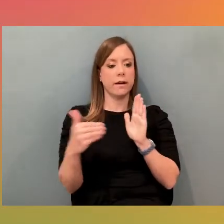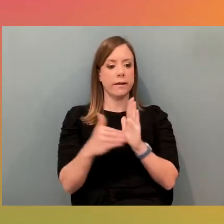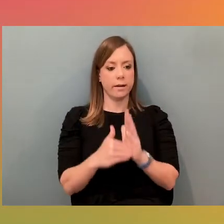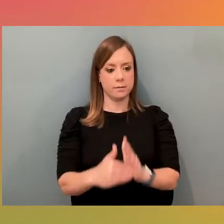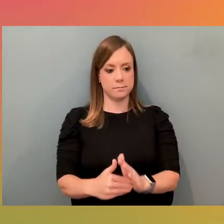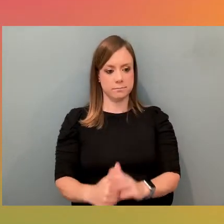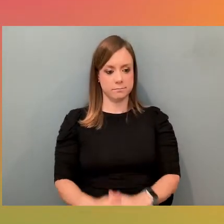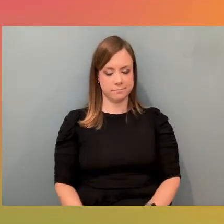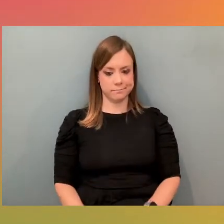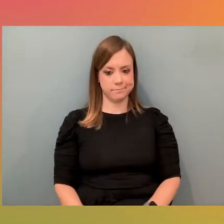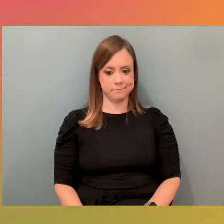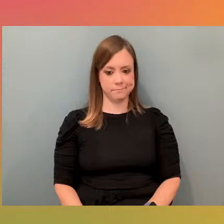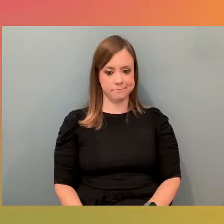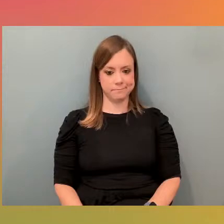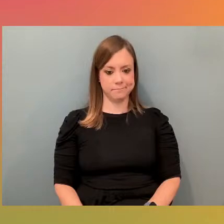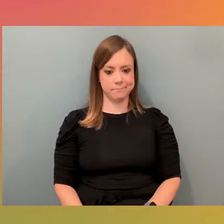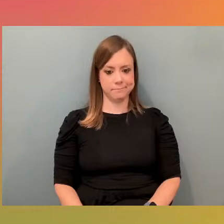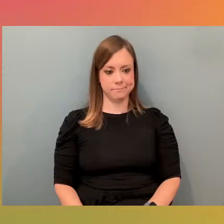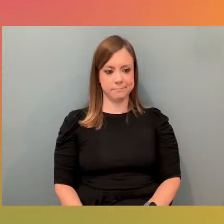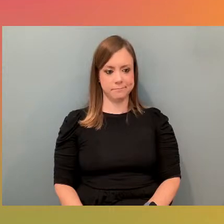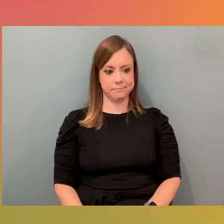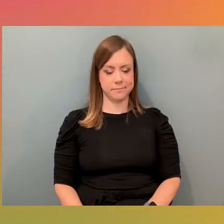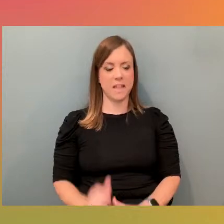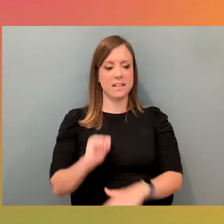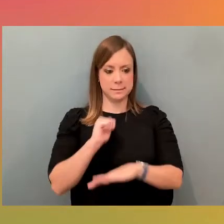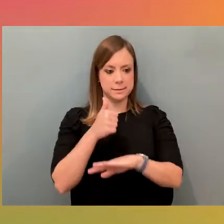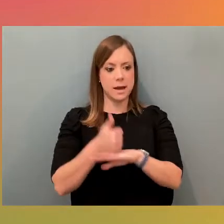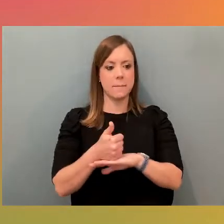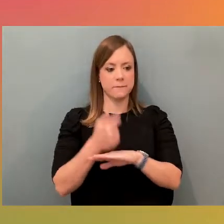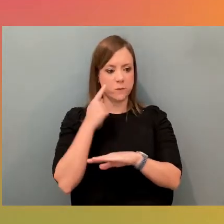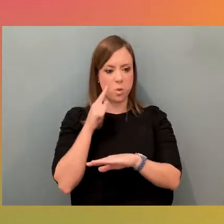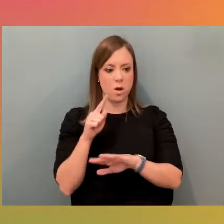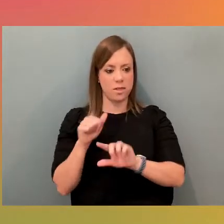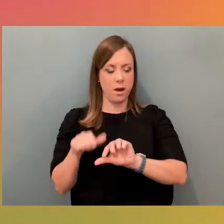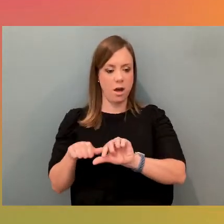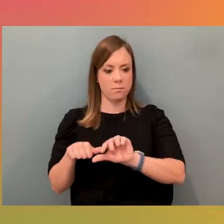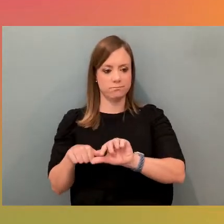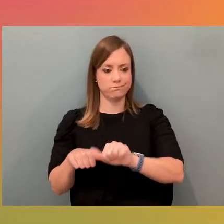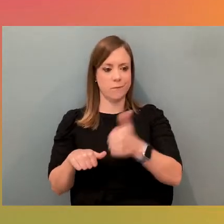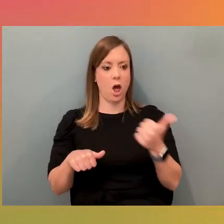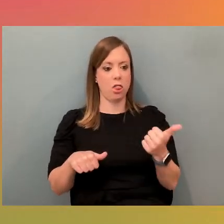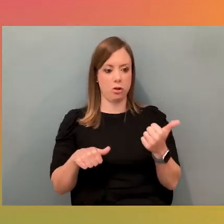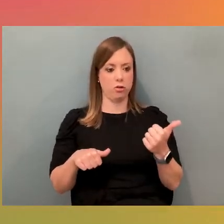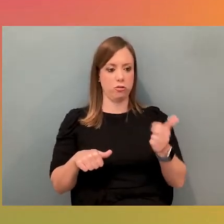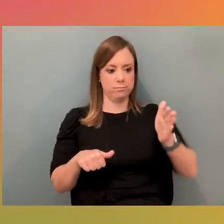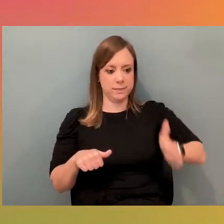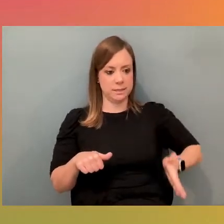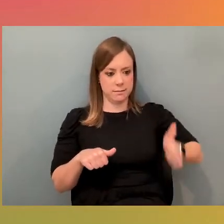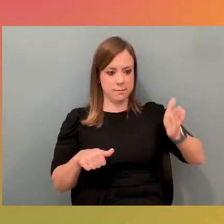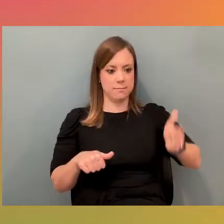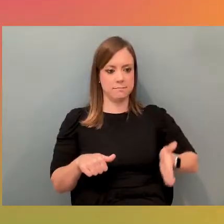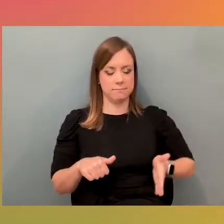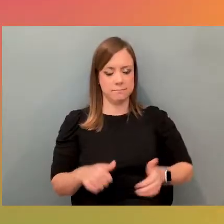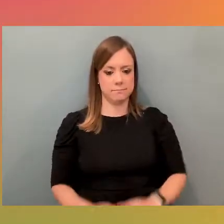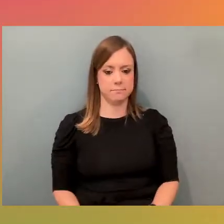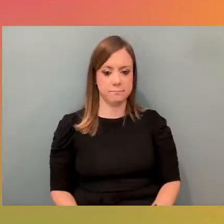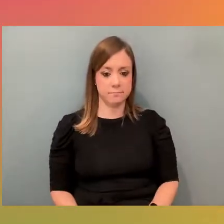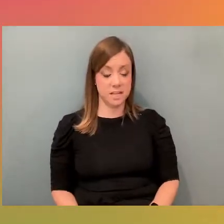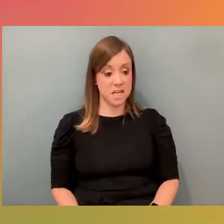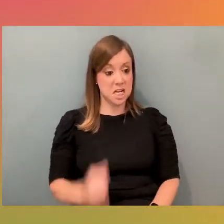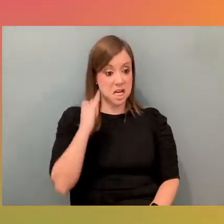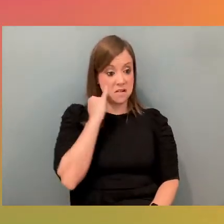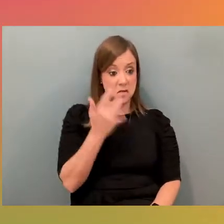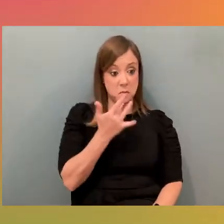FACING DOG AND WE WILL SET UP